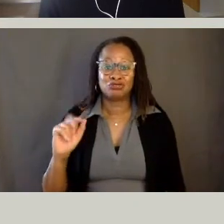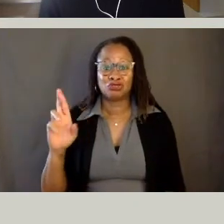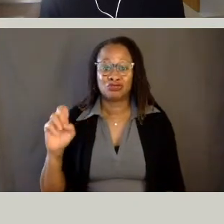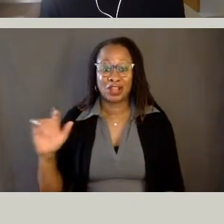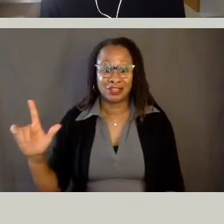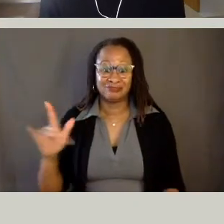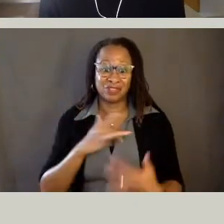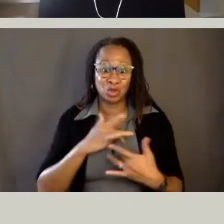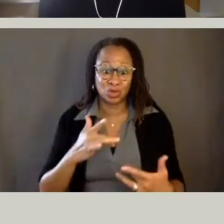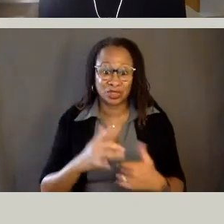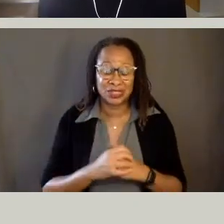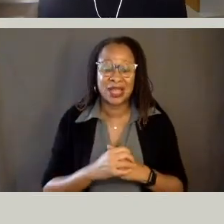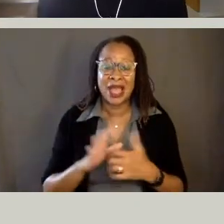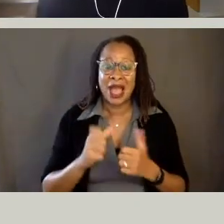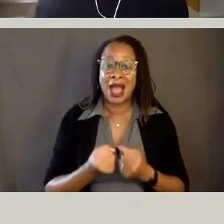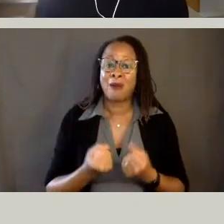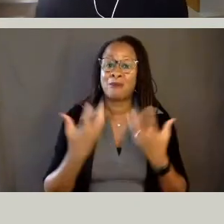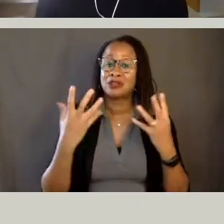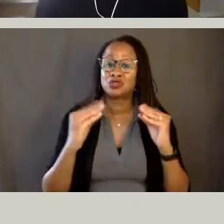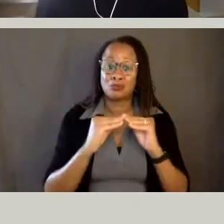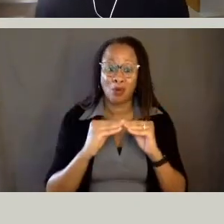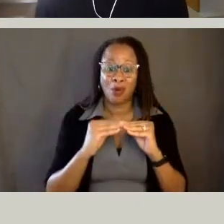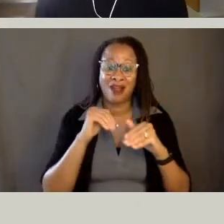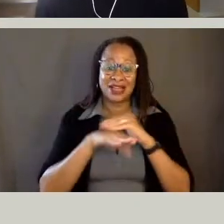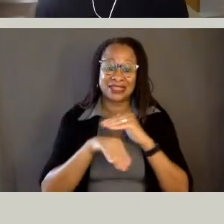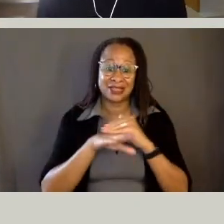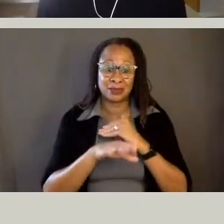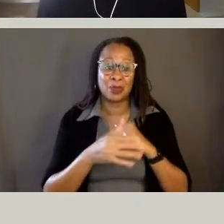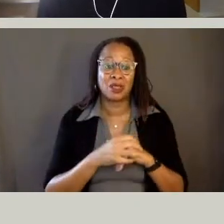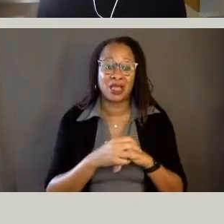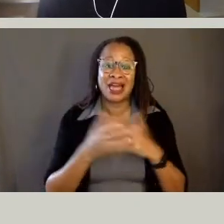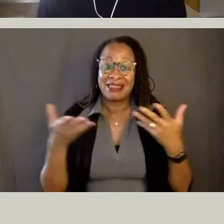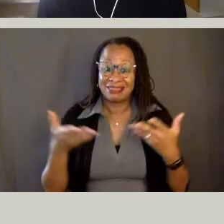And how much more accessible this format is